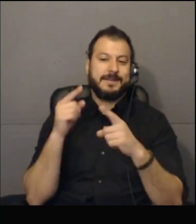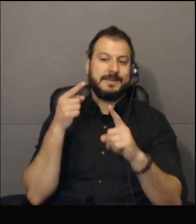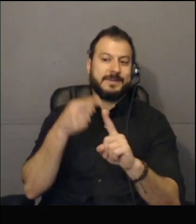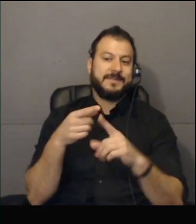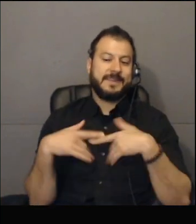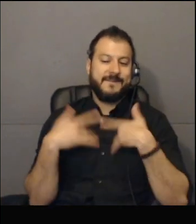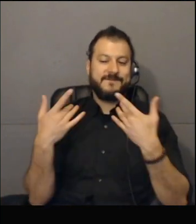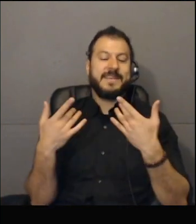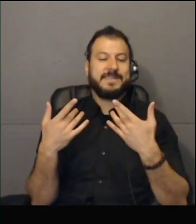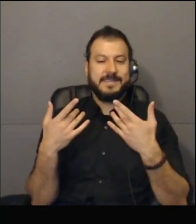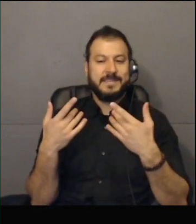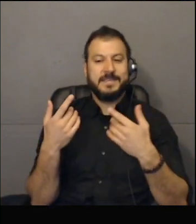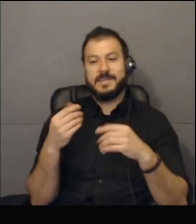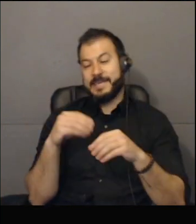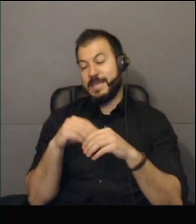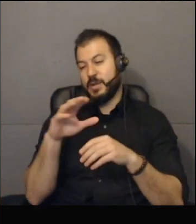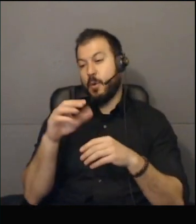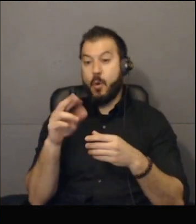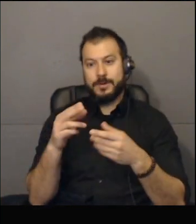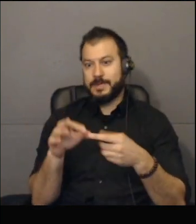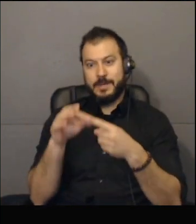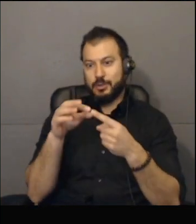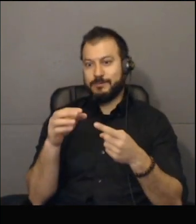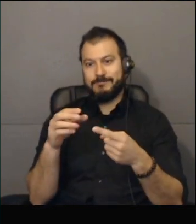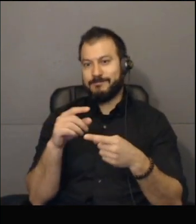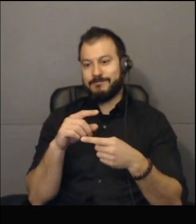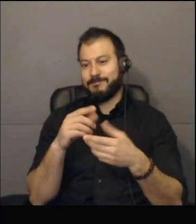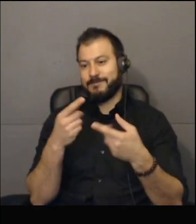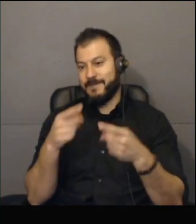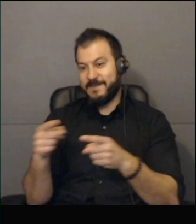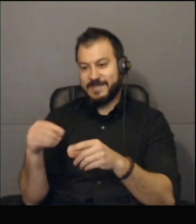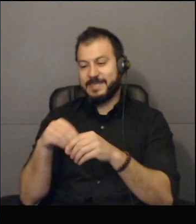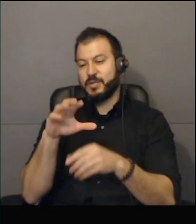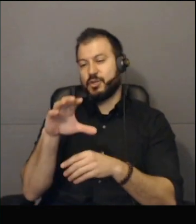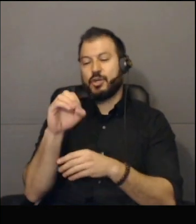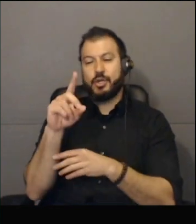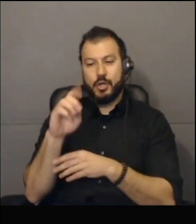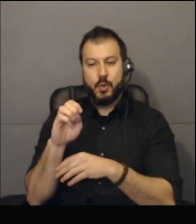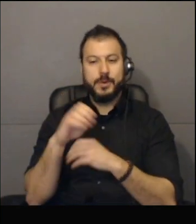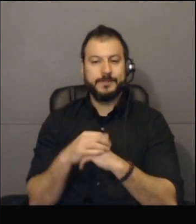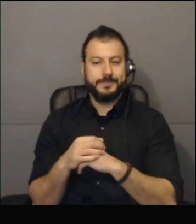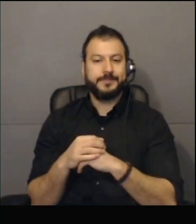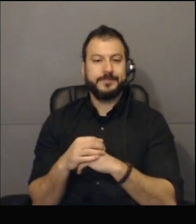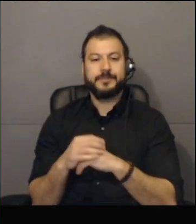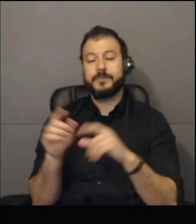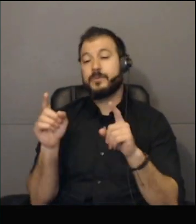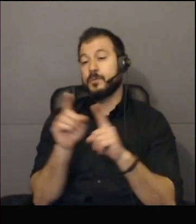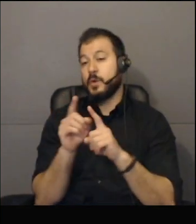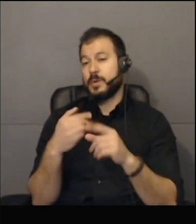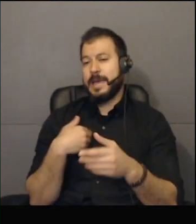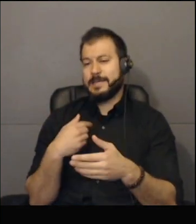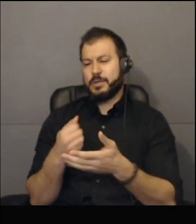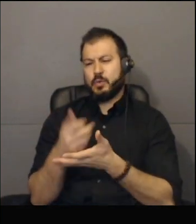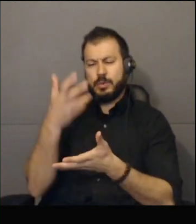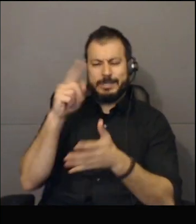conditions in your game server code. The documentation also includes a very rich suite of quickstarts